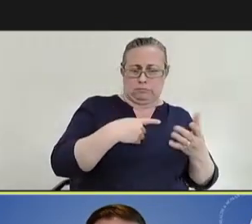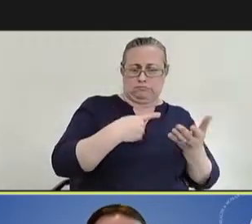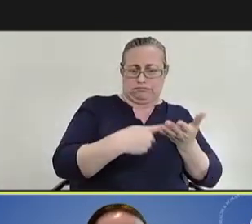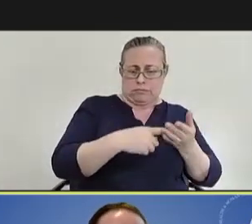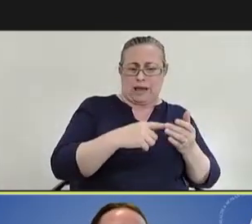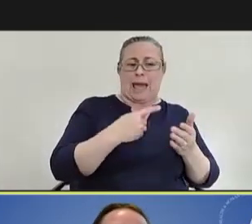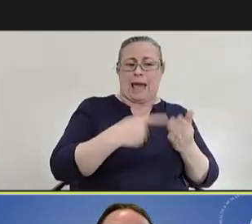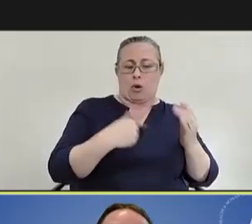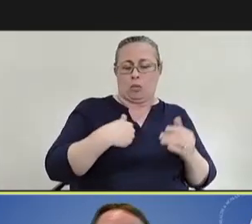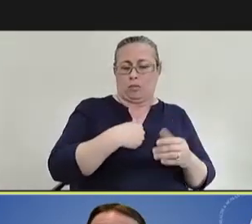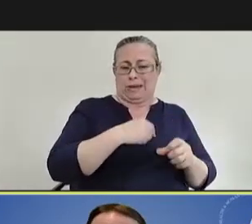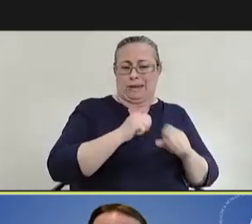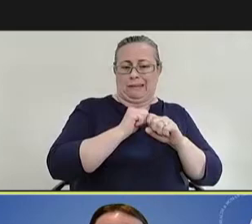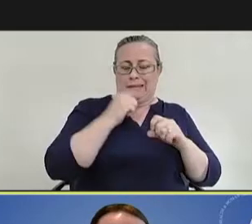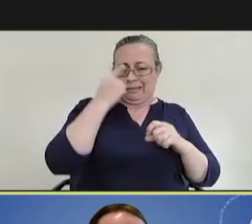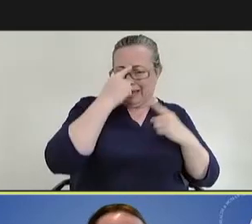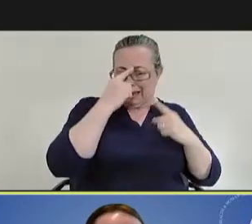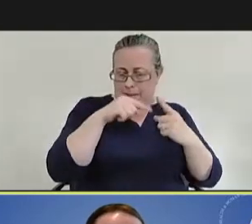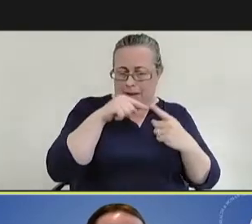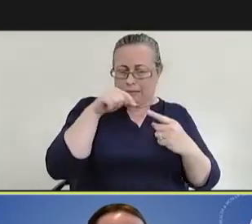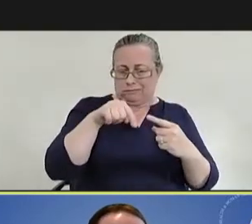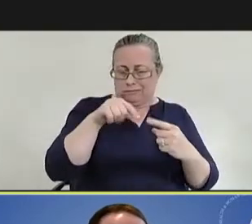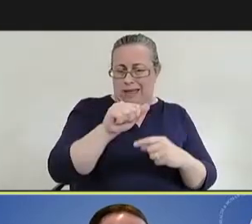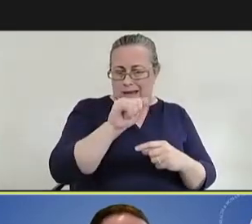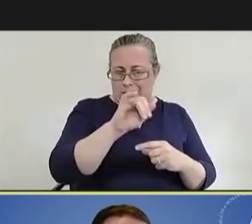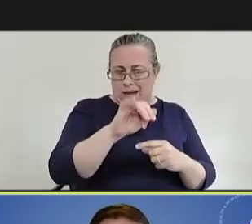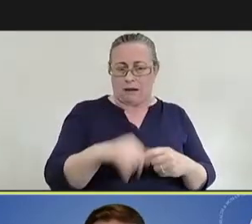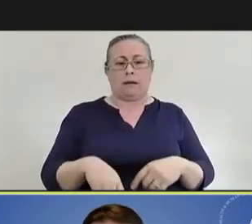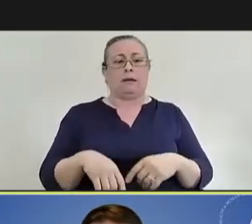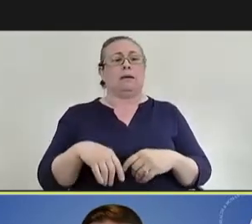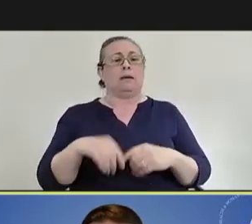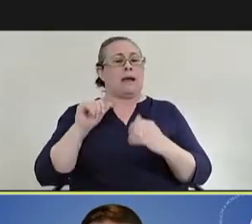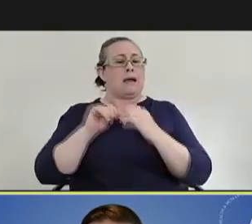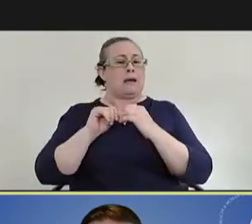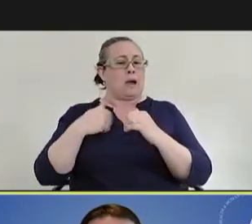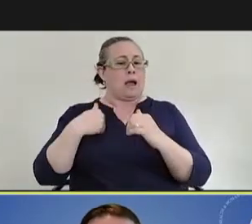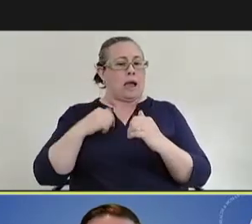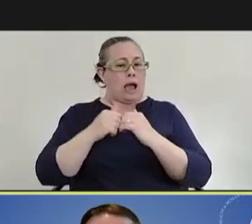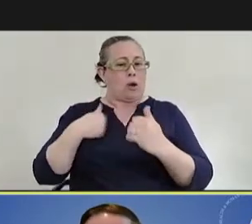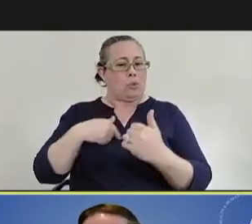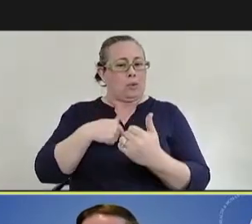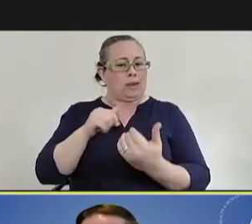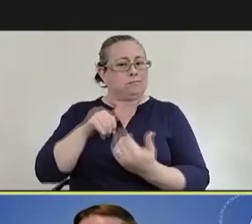how we're approaching this government, leveraging guidance from the White House, covered a little